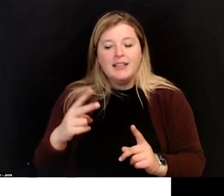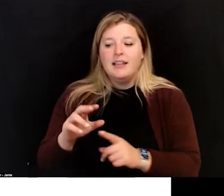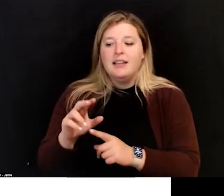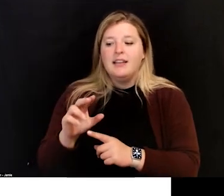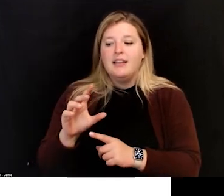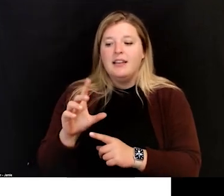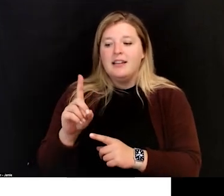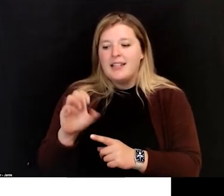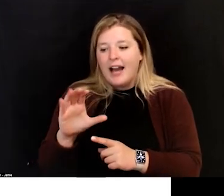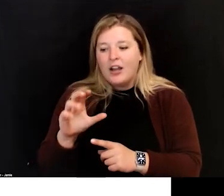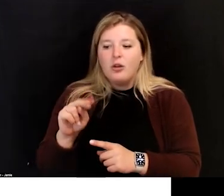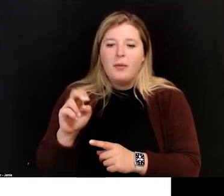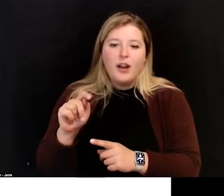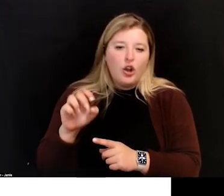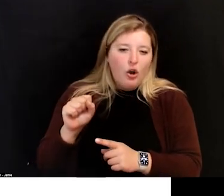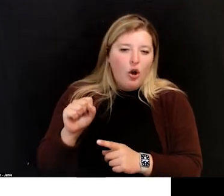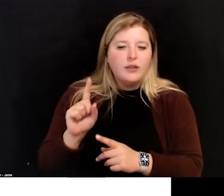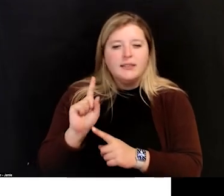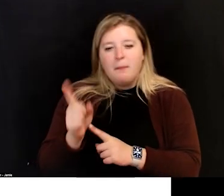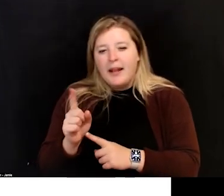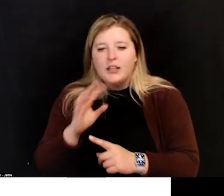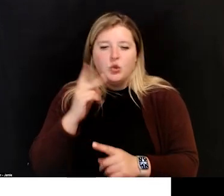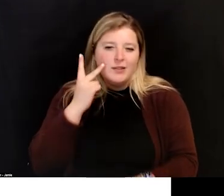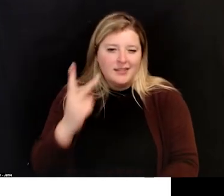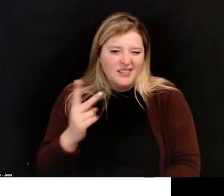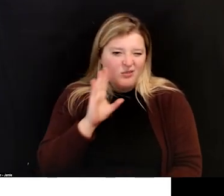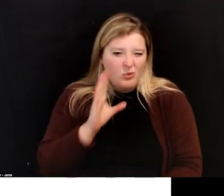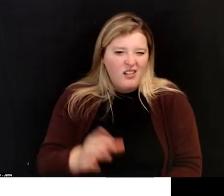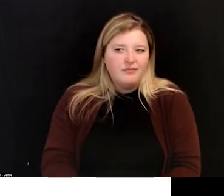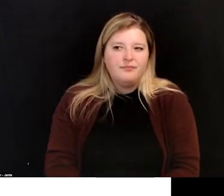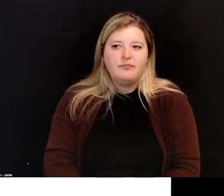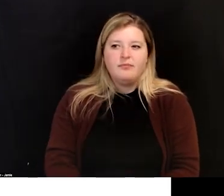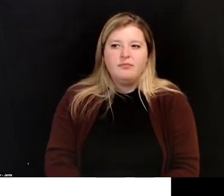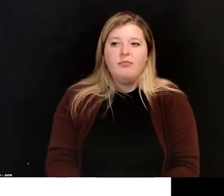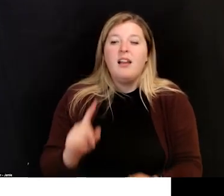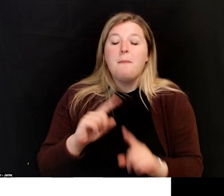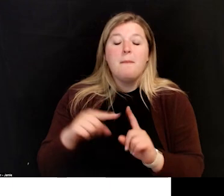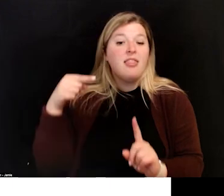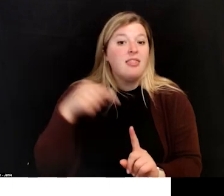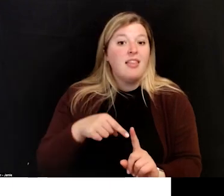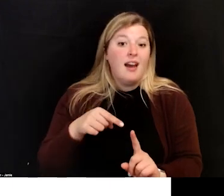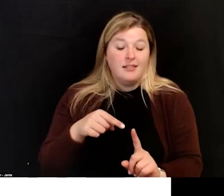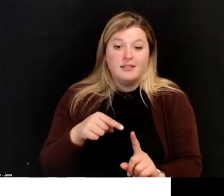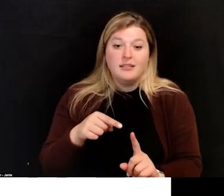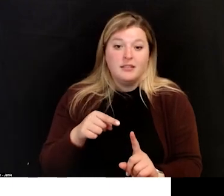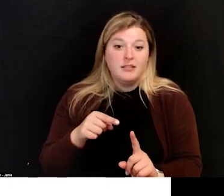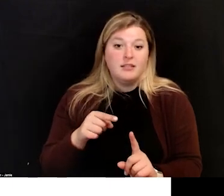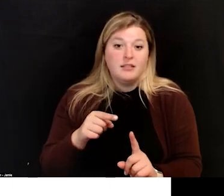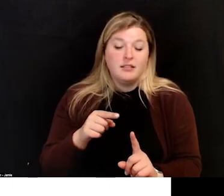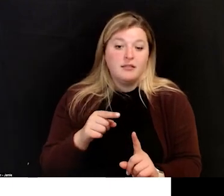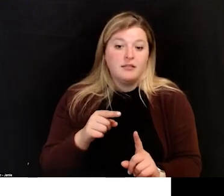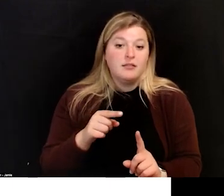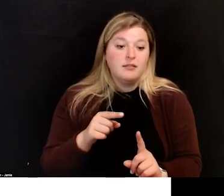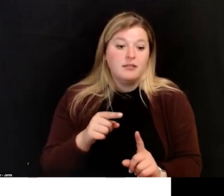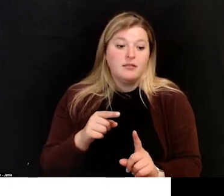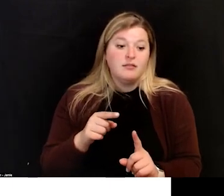if you dug into our working group. But that's kind of the direction we're heading right now. And we're hoping that, over the next few months,